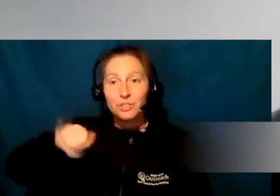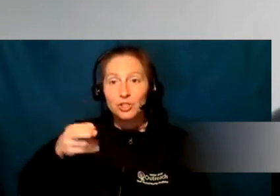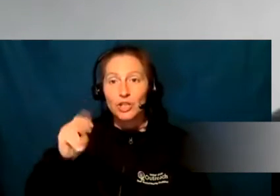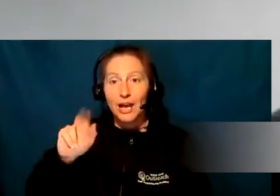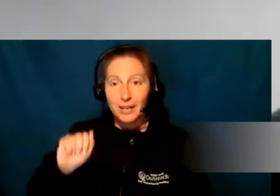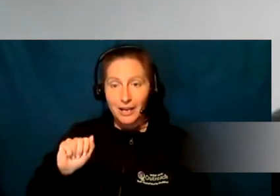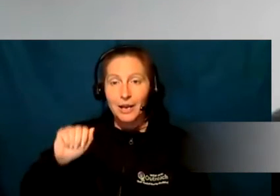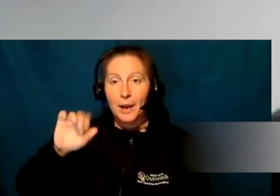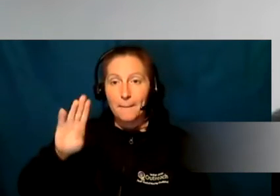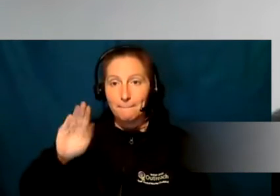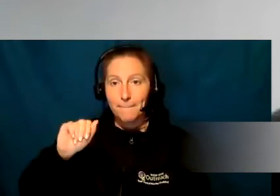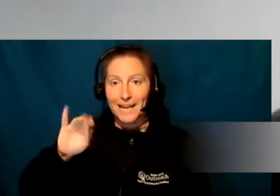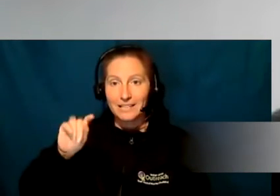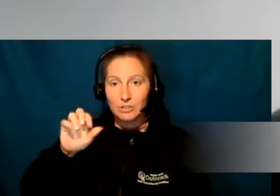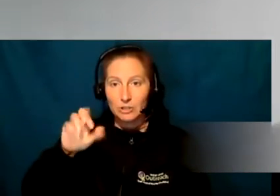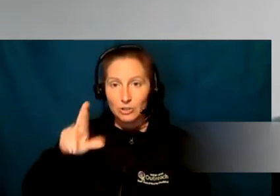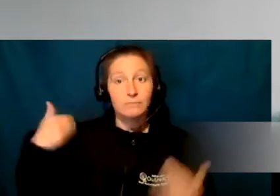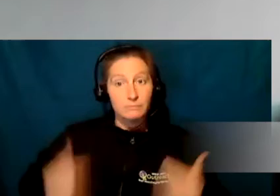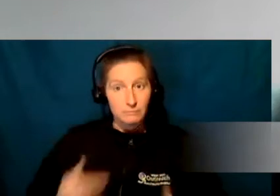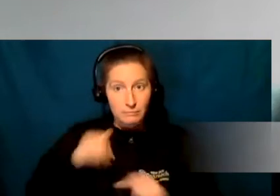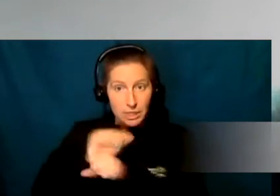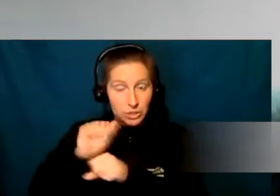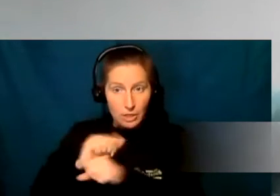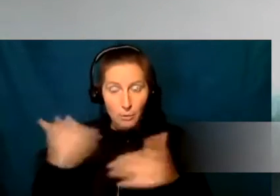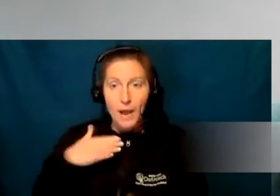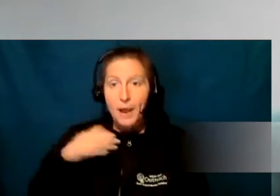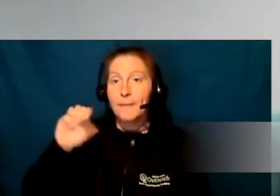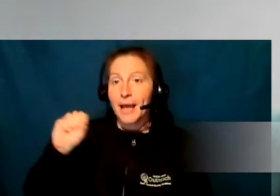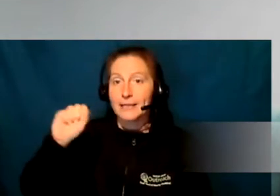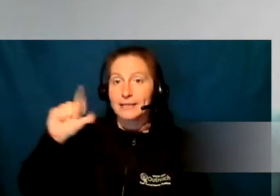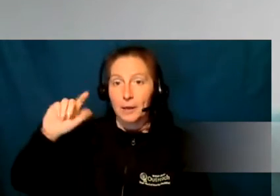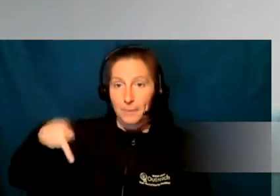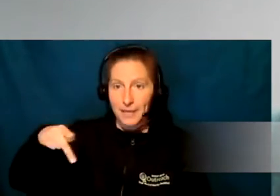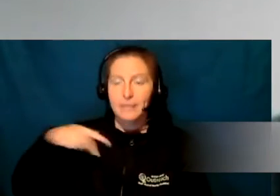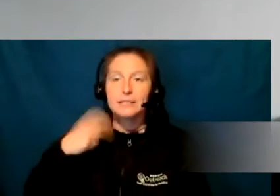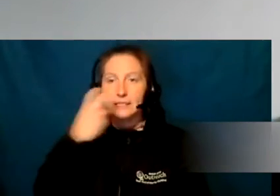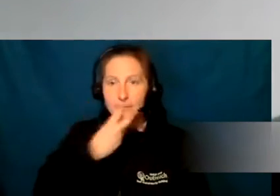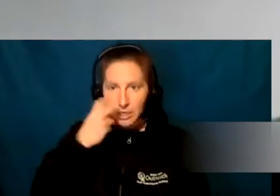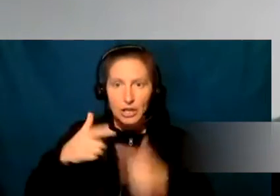I am a speech language pathologist, and I am from Peru, Illinois.